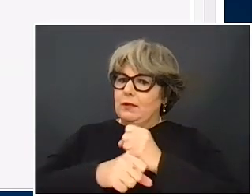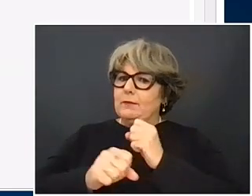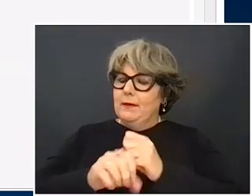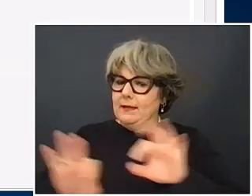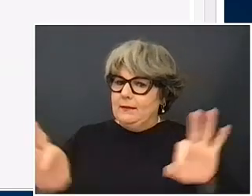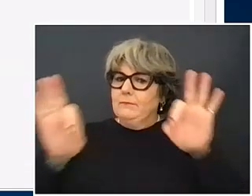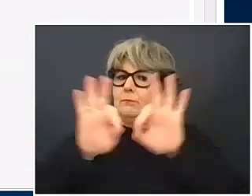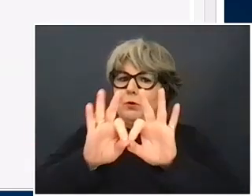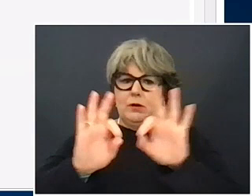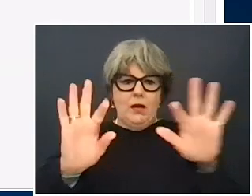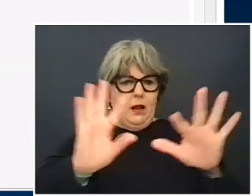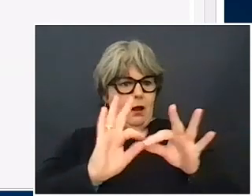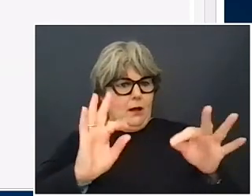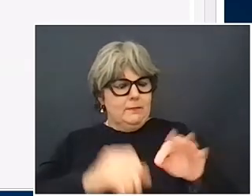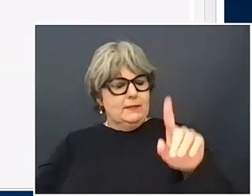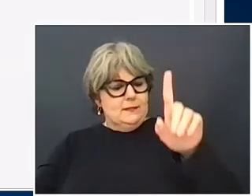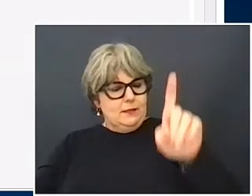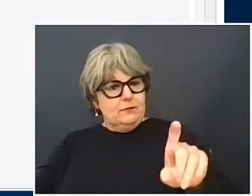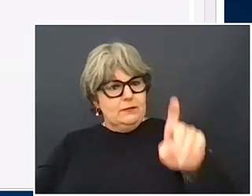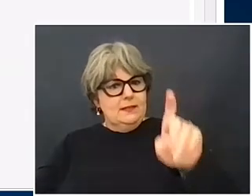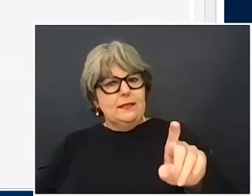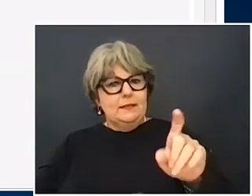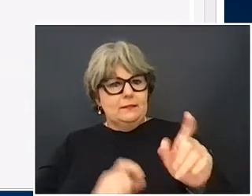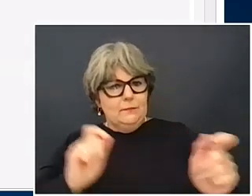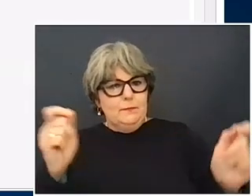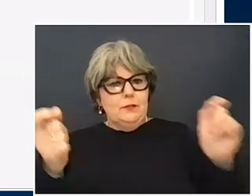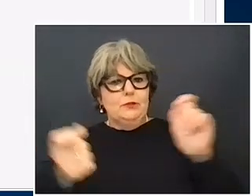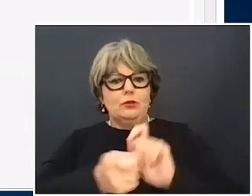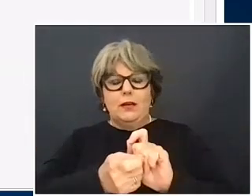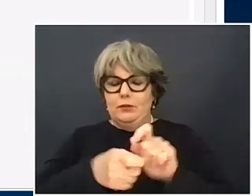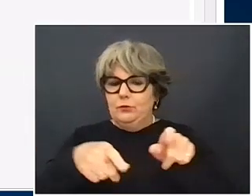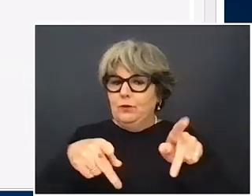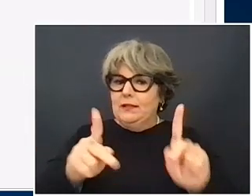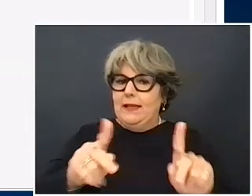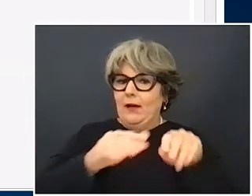there needs to be a change to make it possible for access to the material.